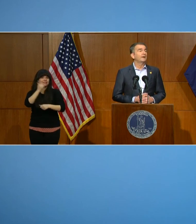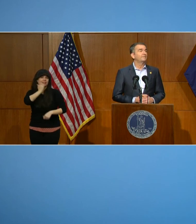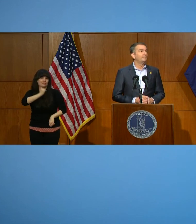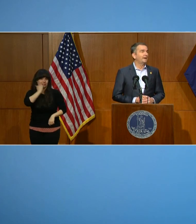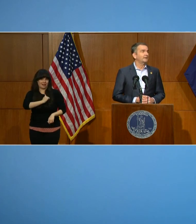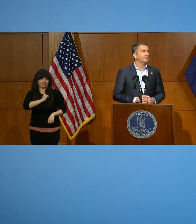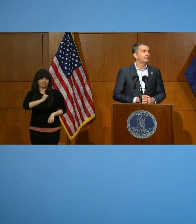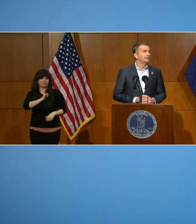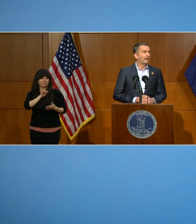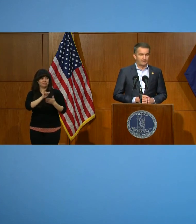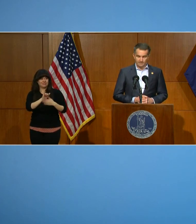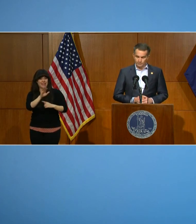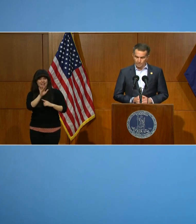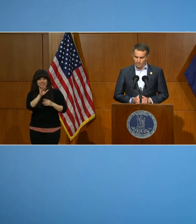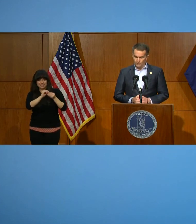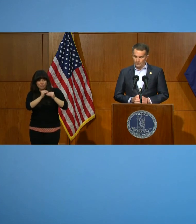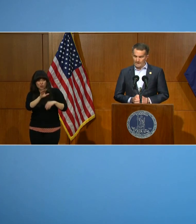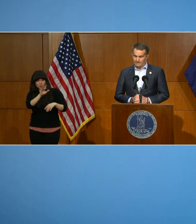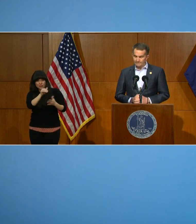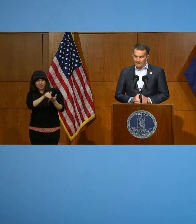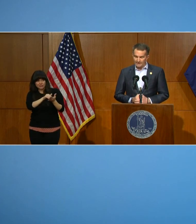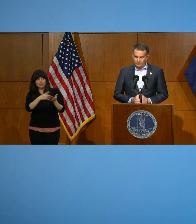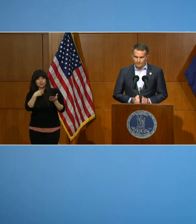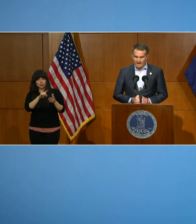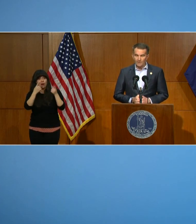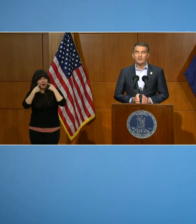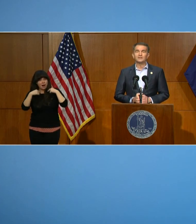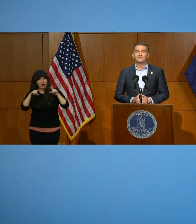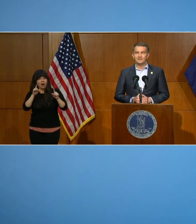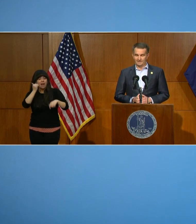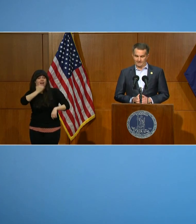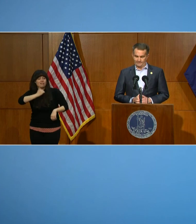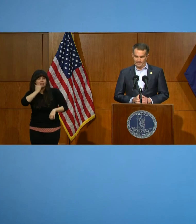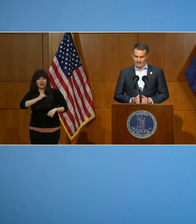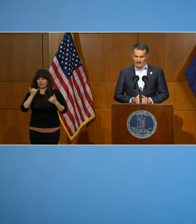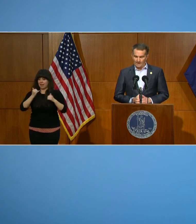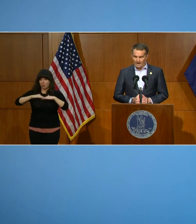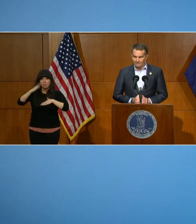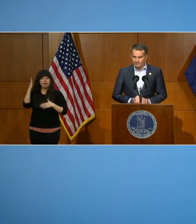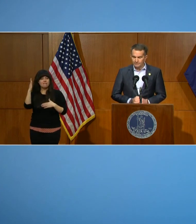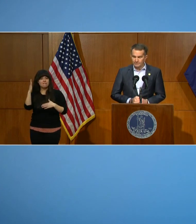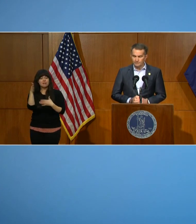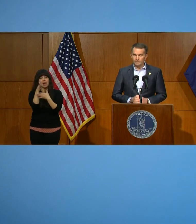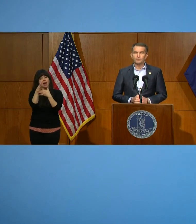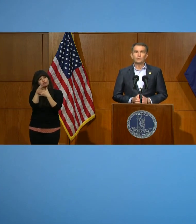25,000 SHOTS PER DAY. WELL, WE